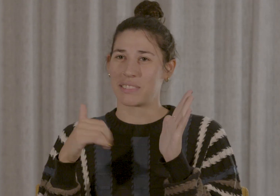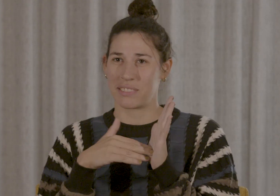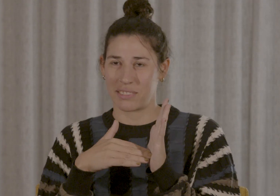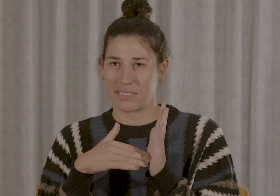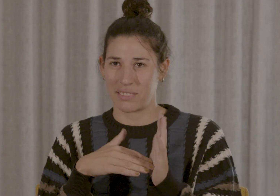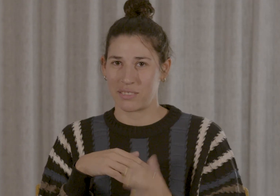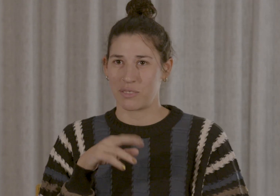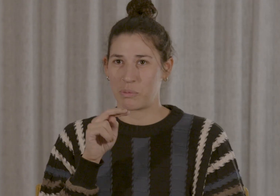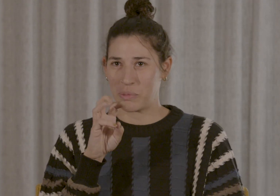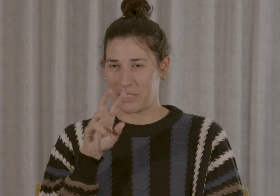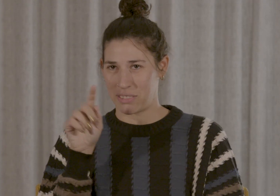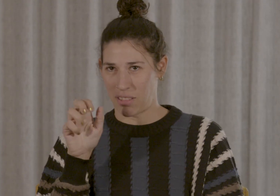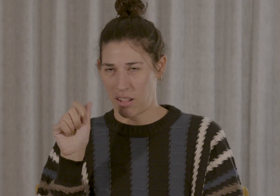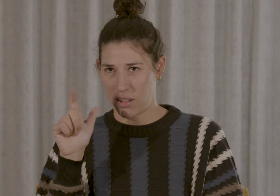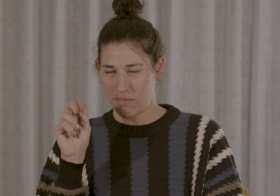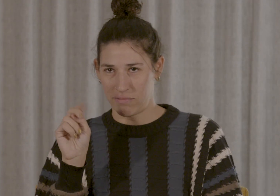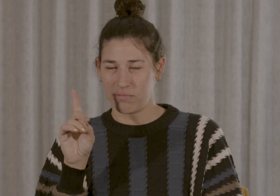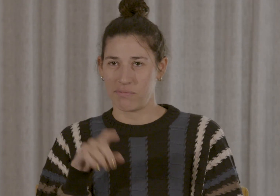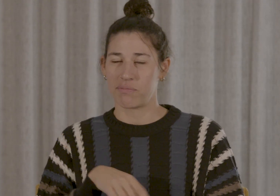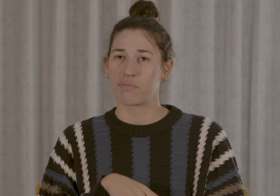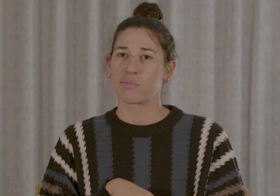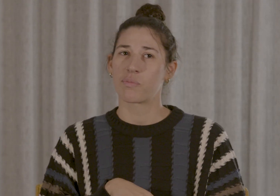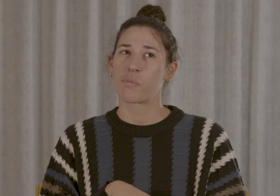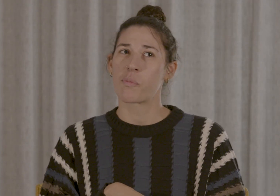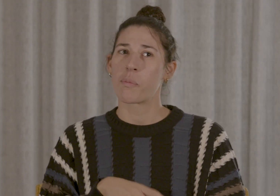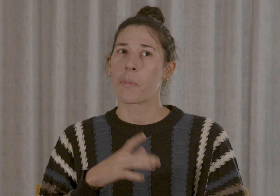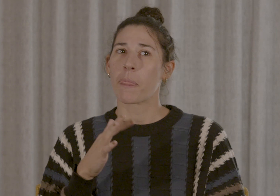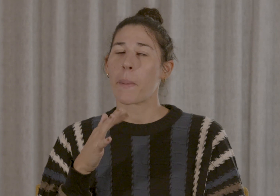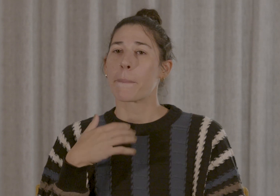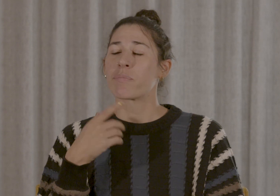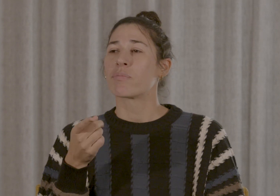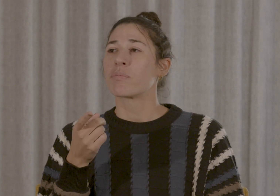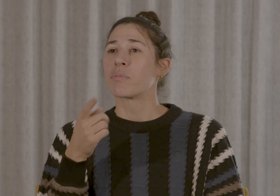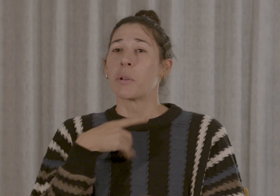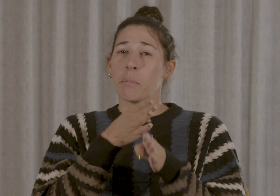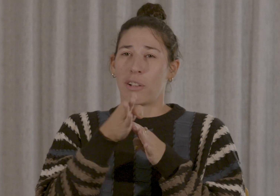I went to the country of New Zealand.